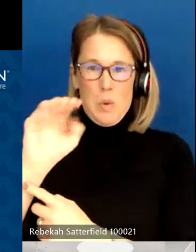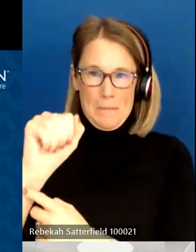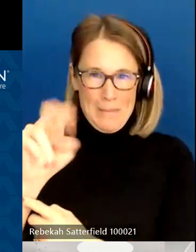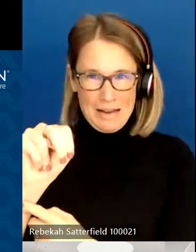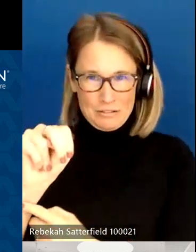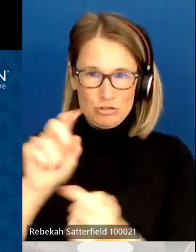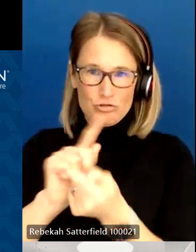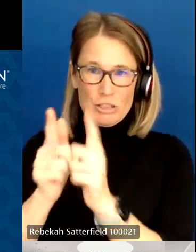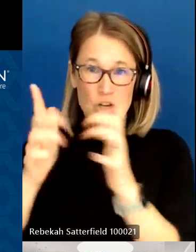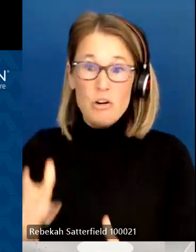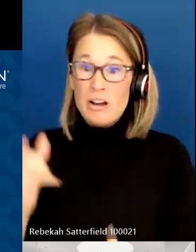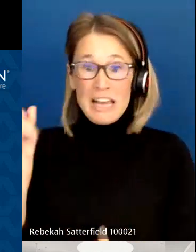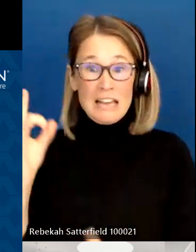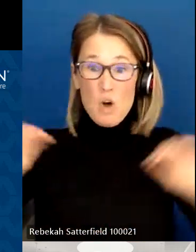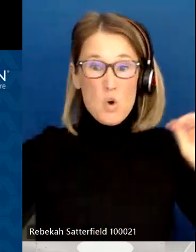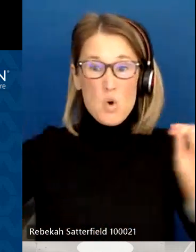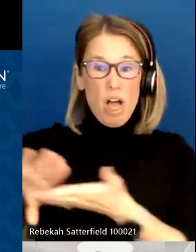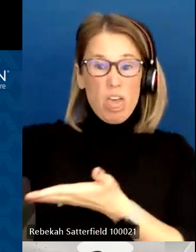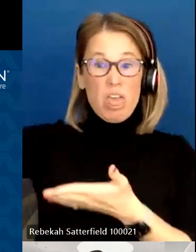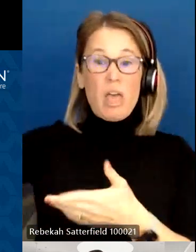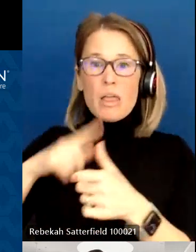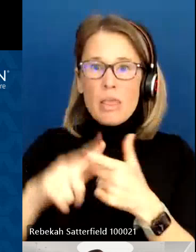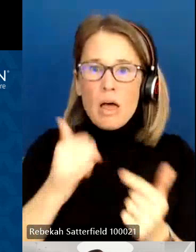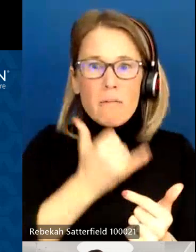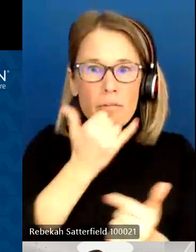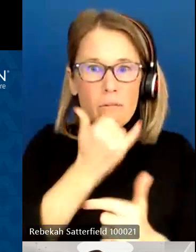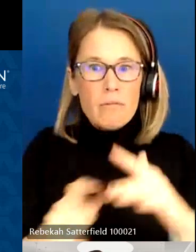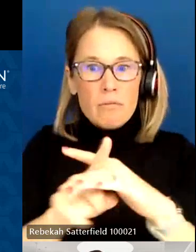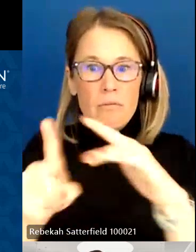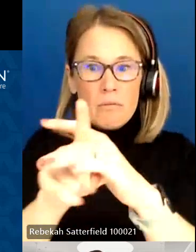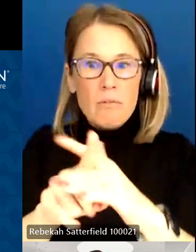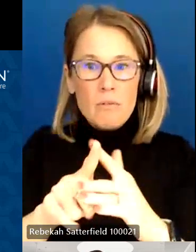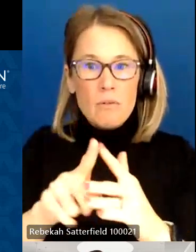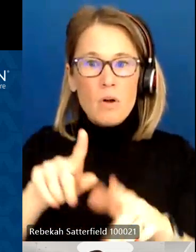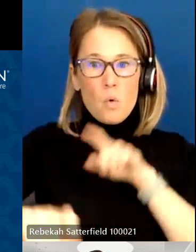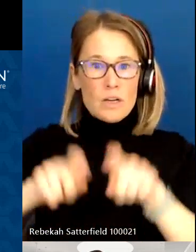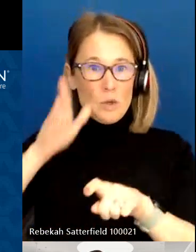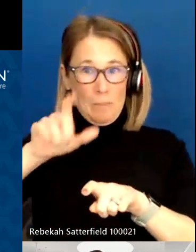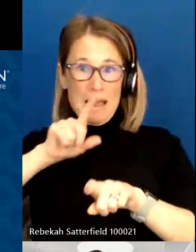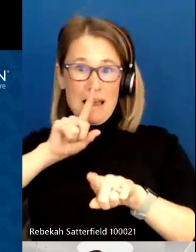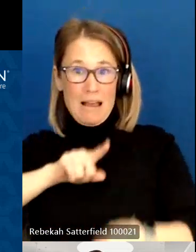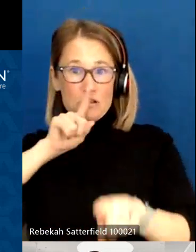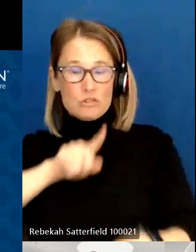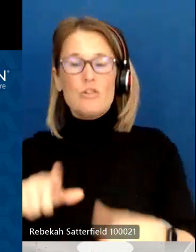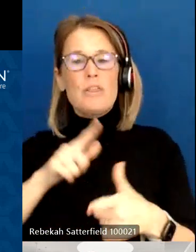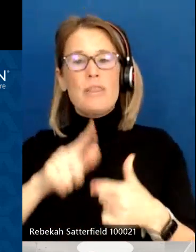that that prompt you to have questions answered and you will take that to mean what it means in